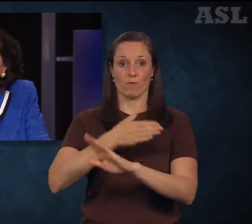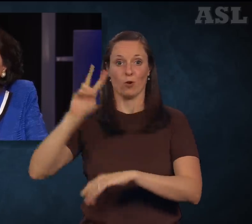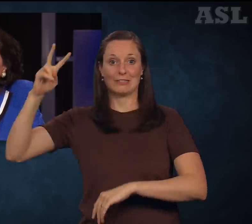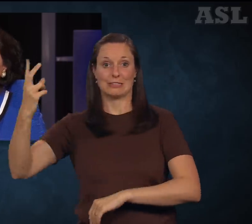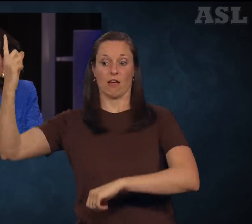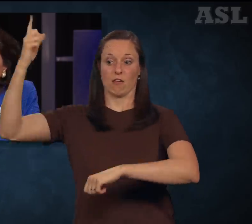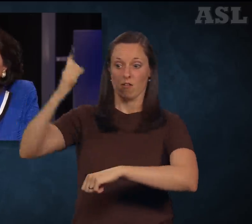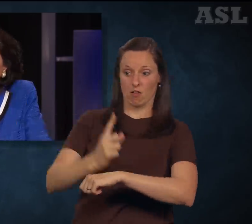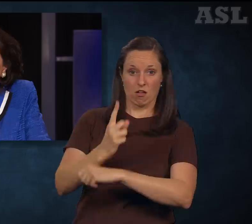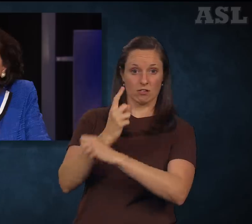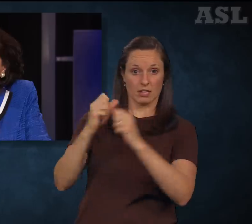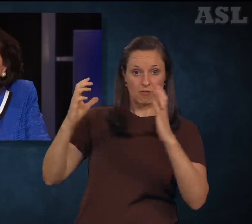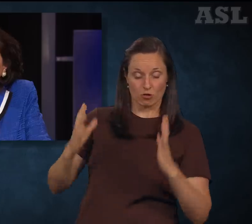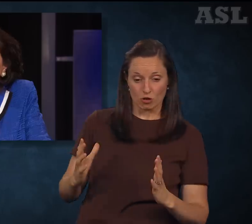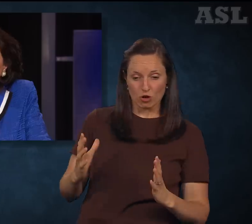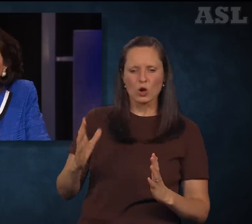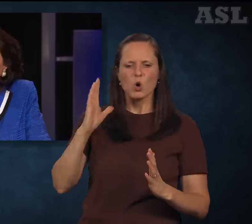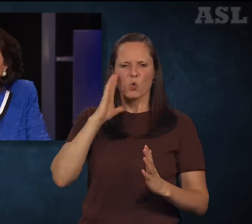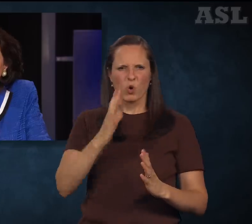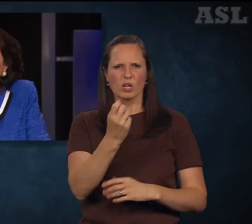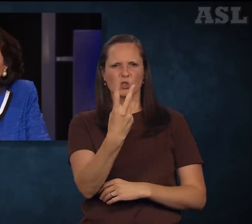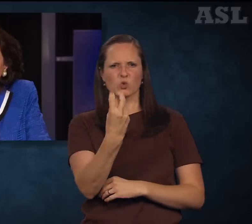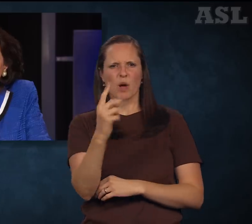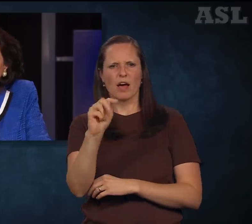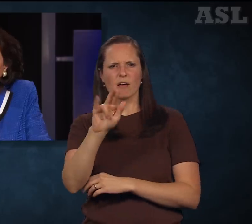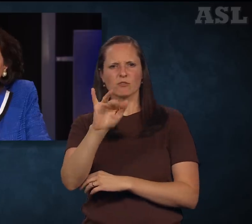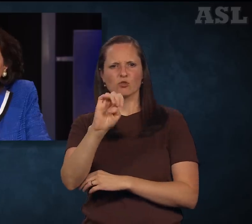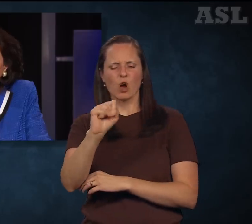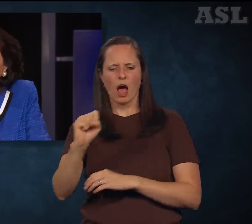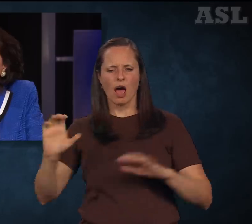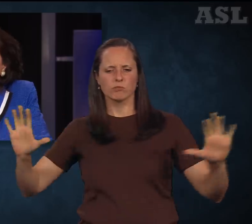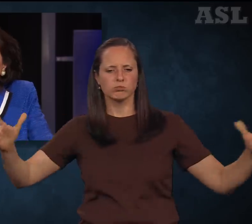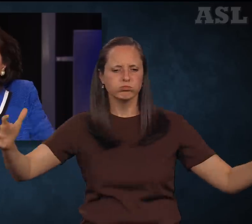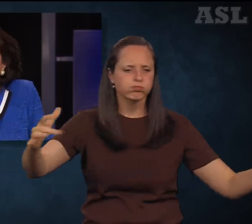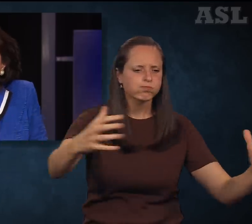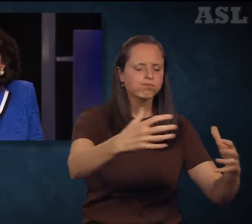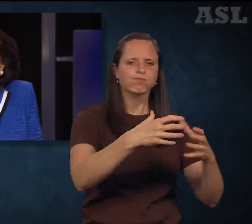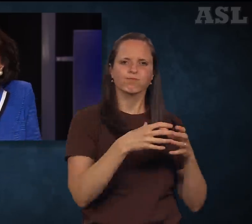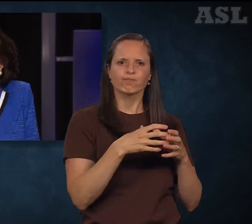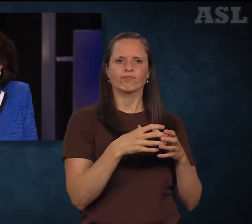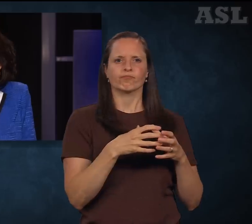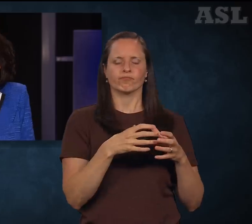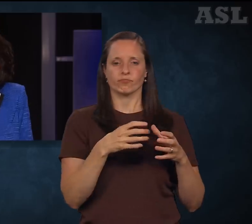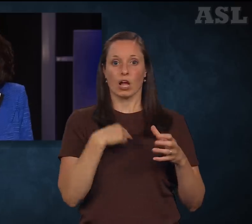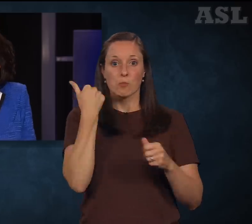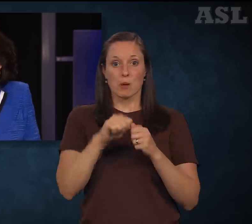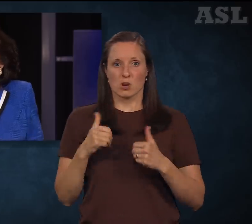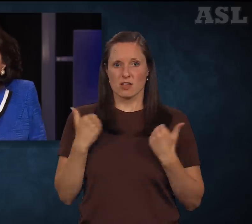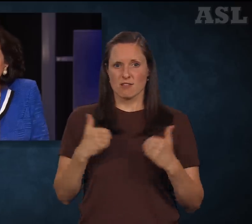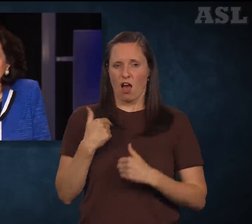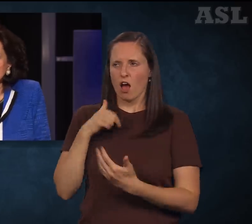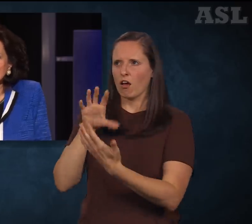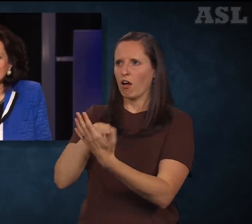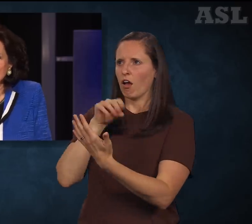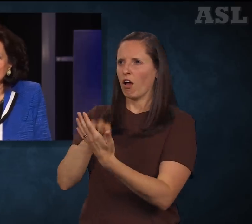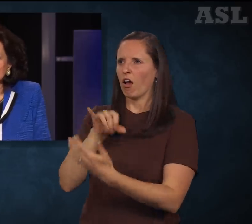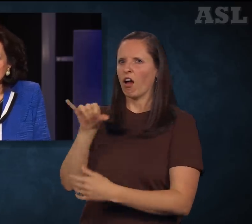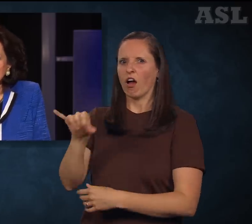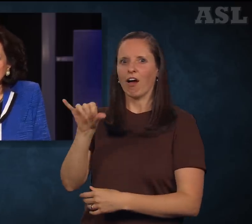ISRAEL WOULD BE GATHERED. THAT TRUTH WAS THRILLING TO